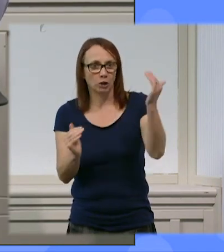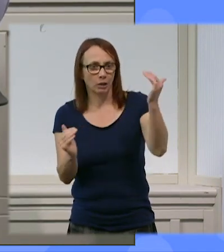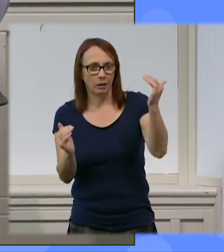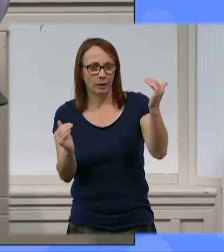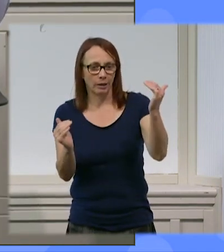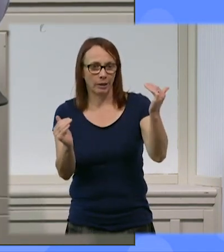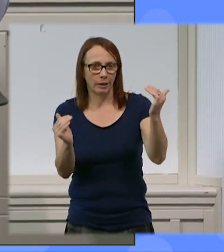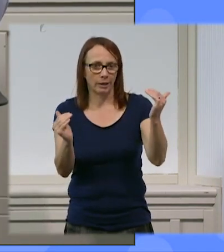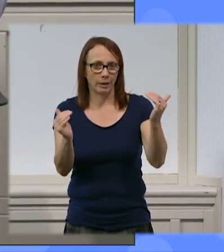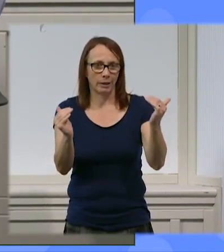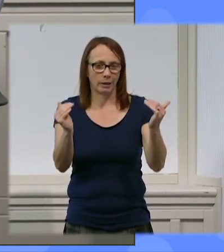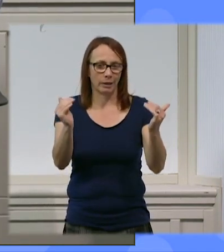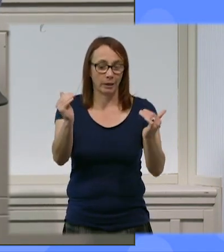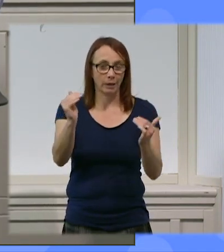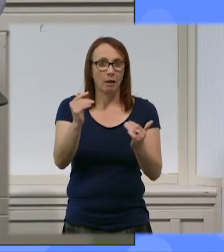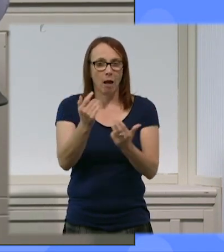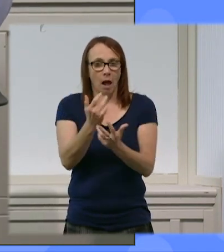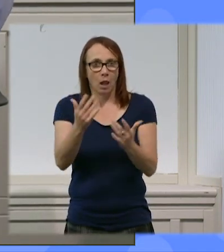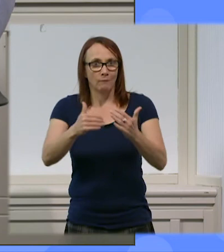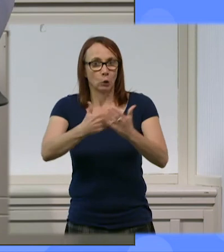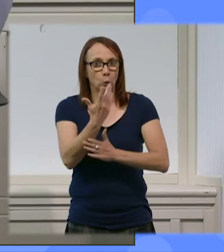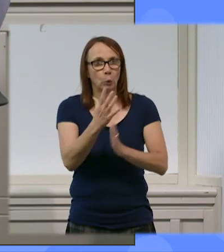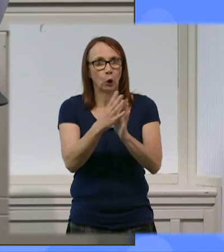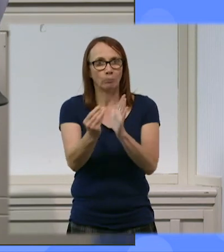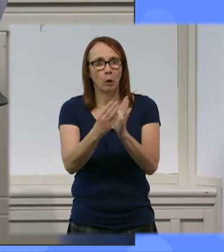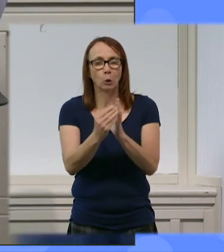coming out with new models so for example Volkswagen are trying to bring